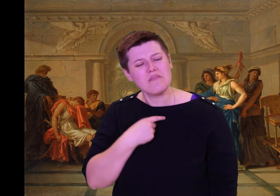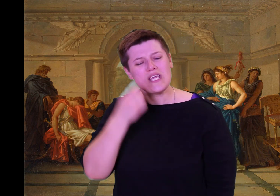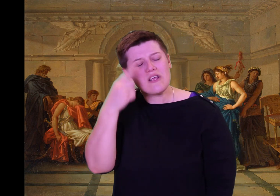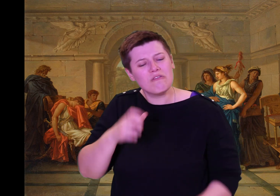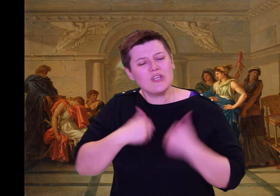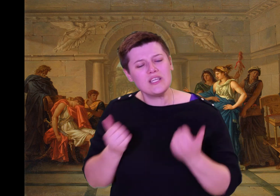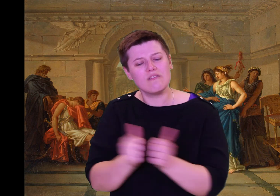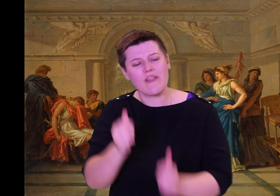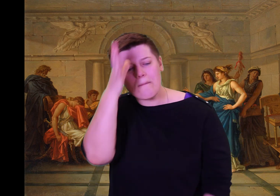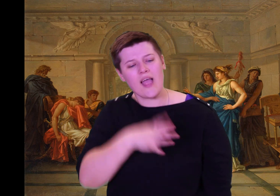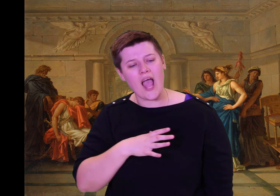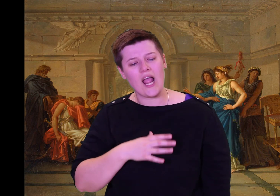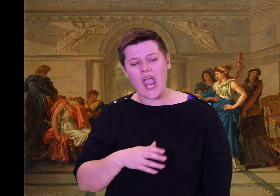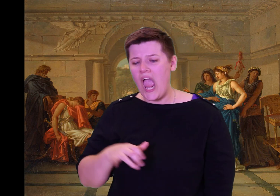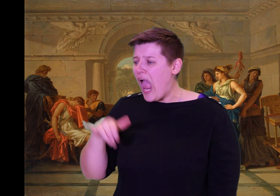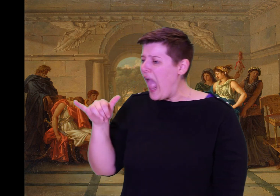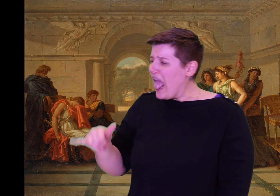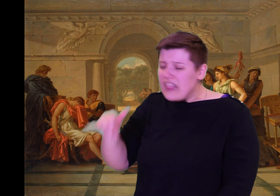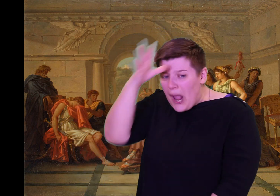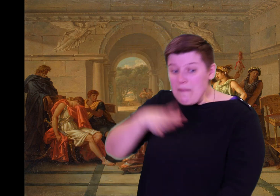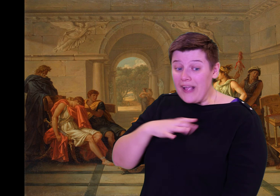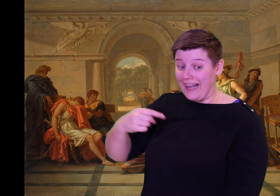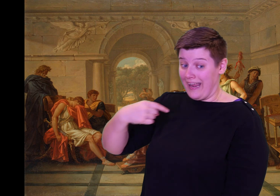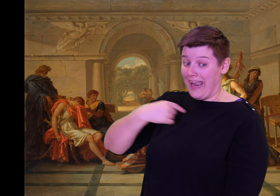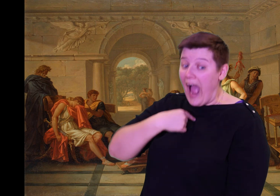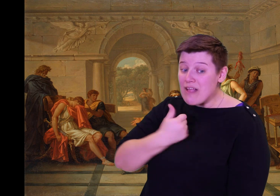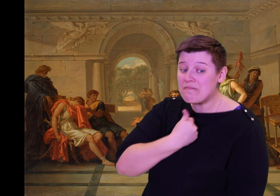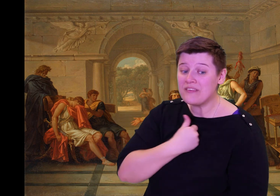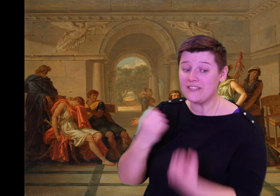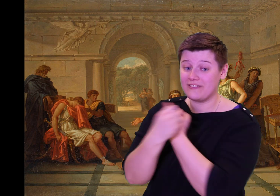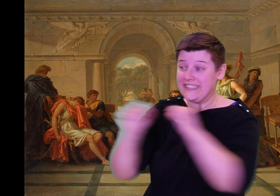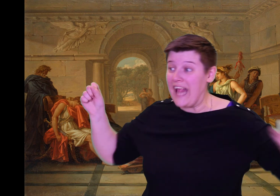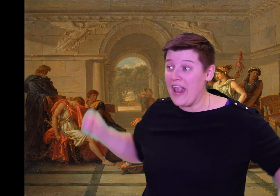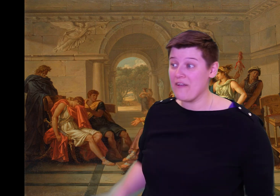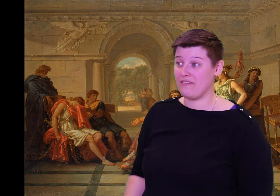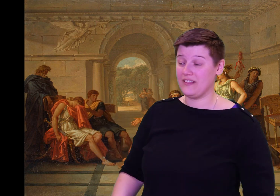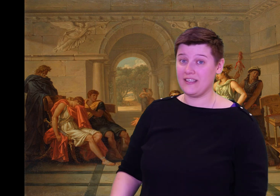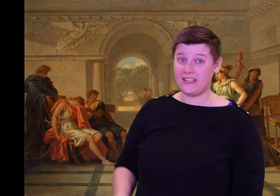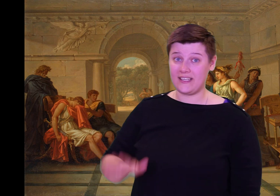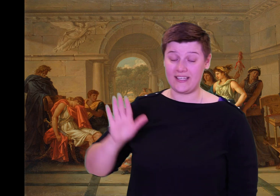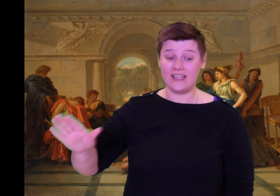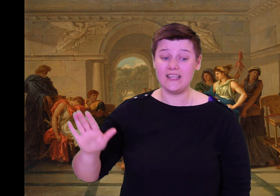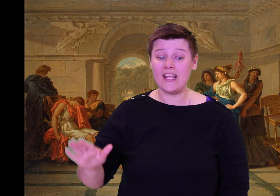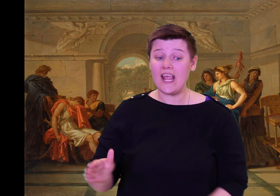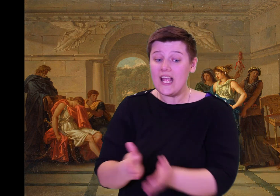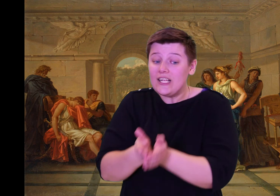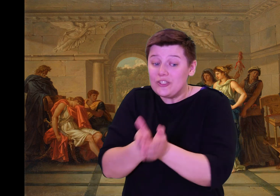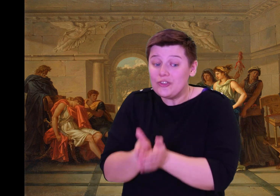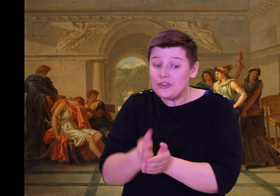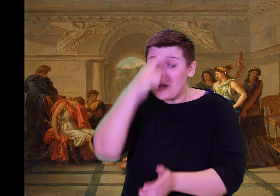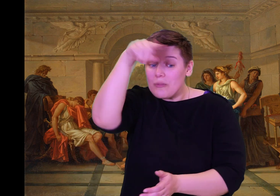This man alone, clutching the keel, was swept by wind and wave, and came here to